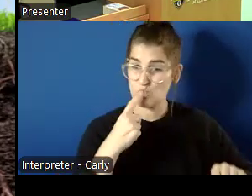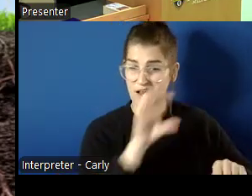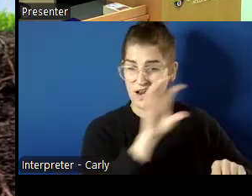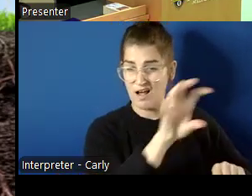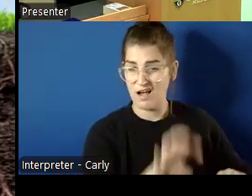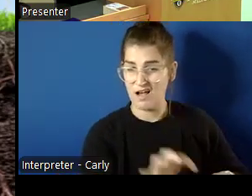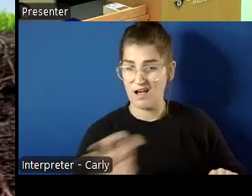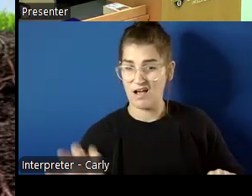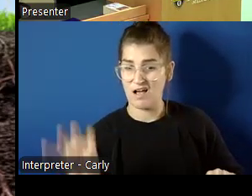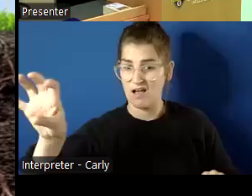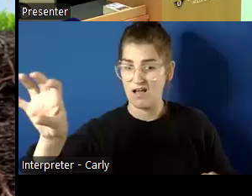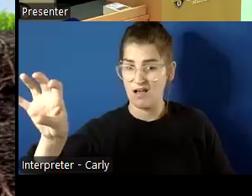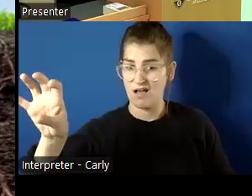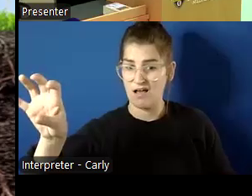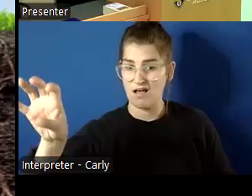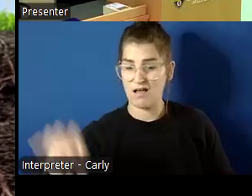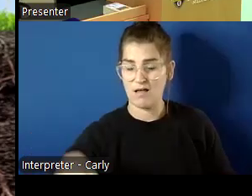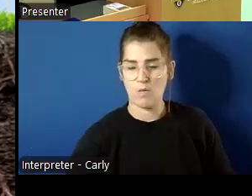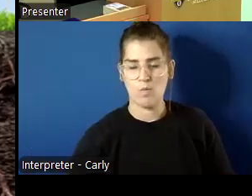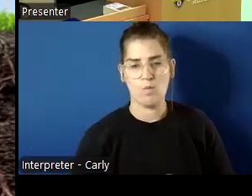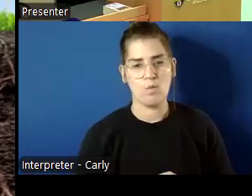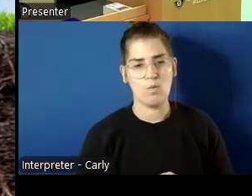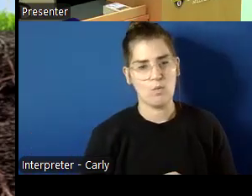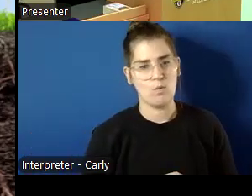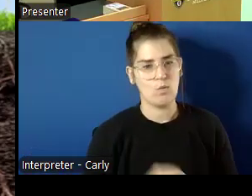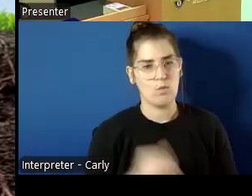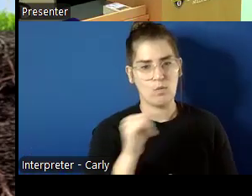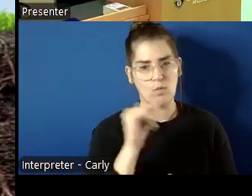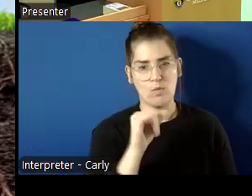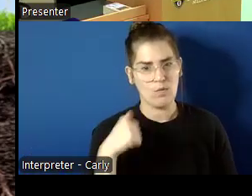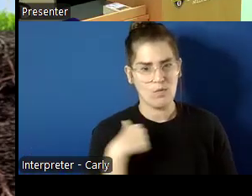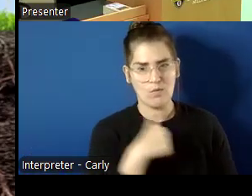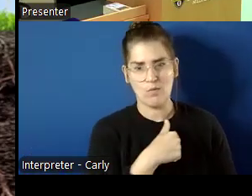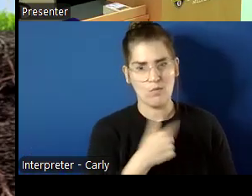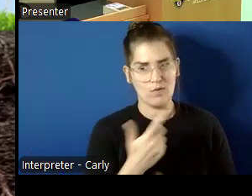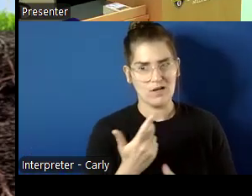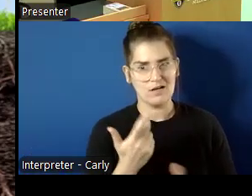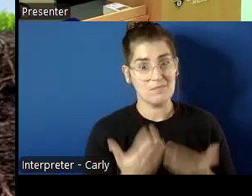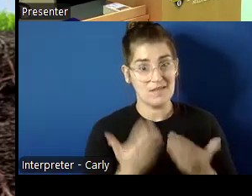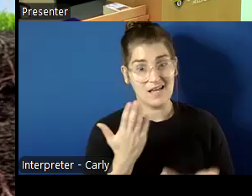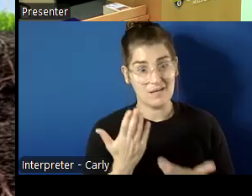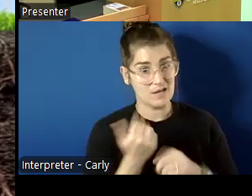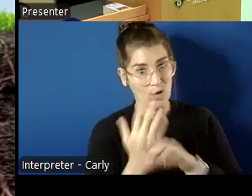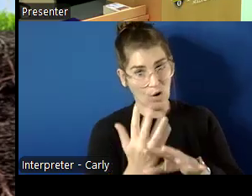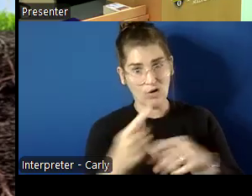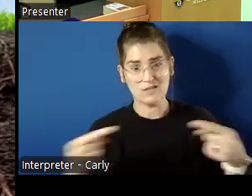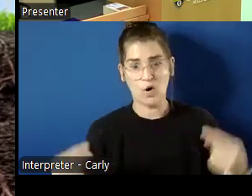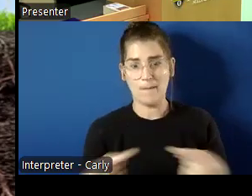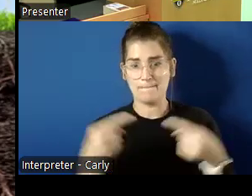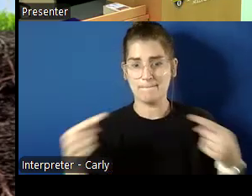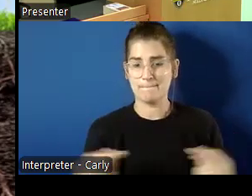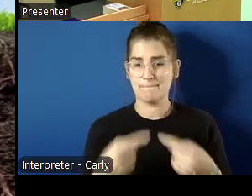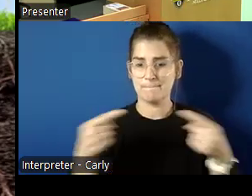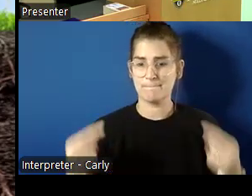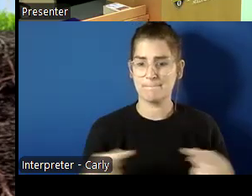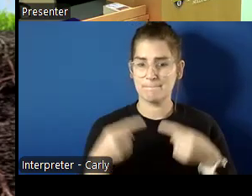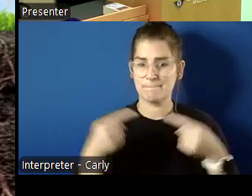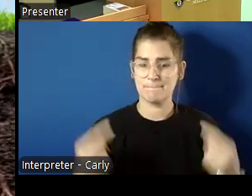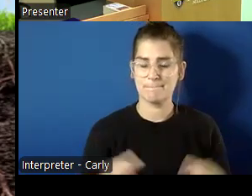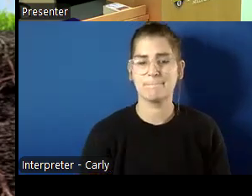misracialize stress and ignore historical grief, we just may be doing some harm. So what do we have